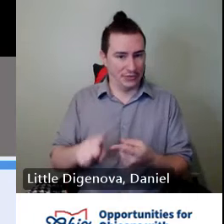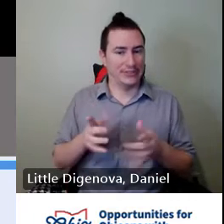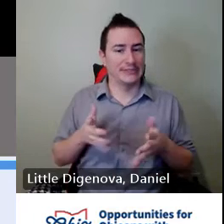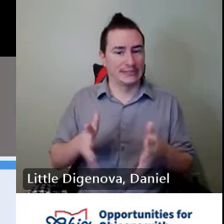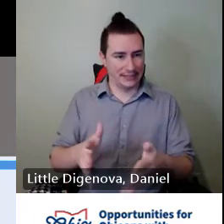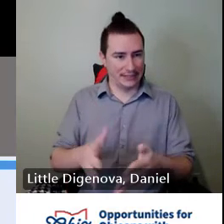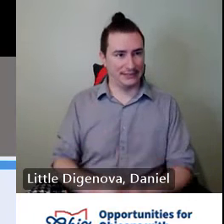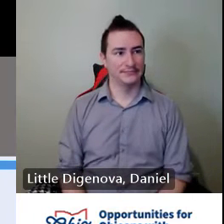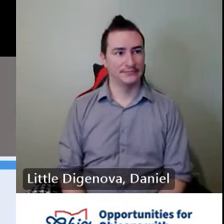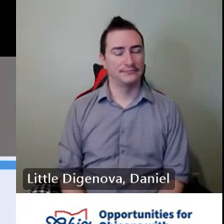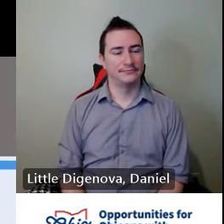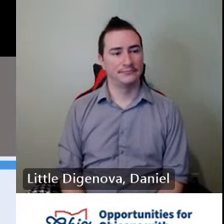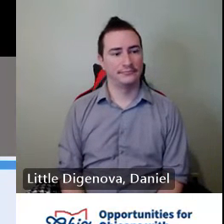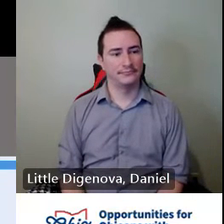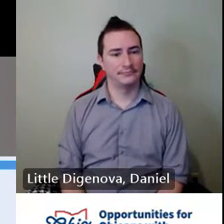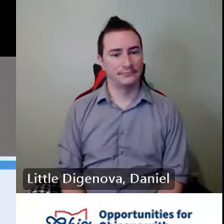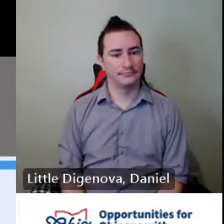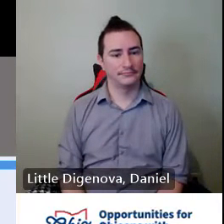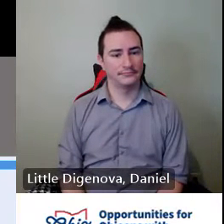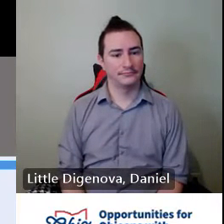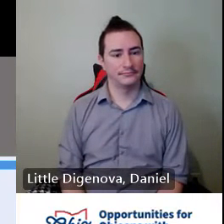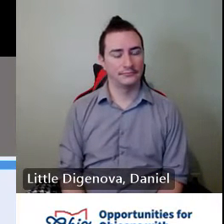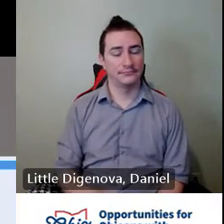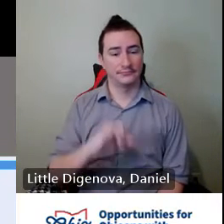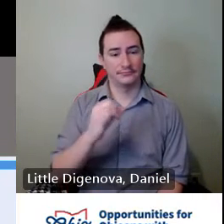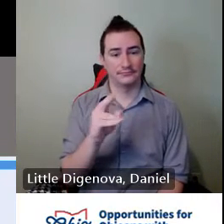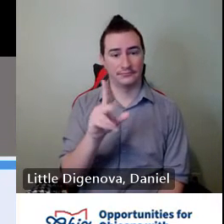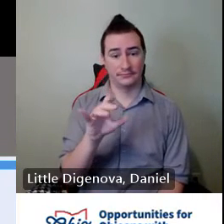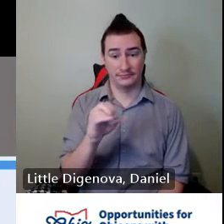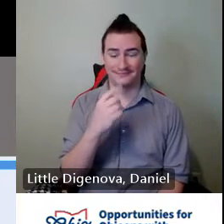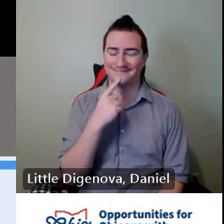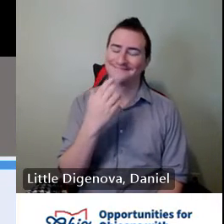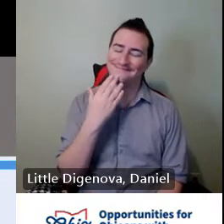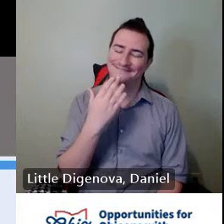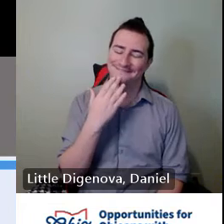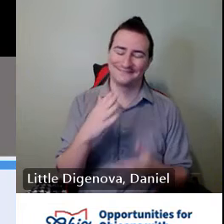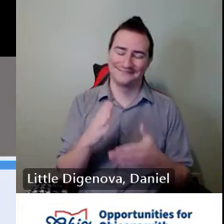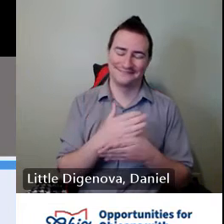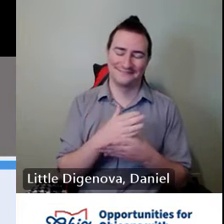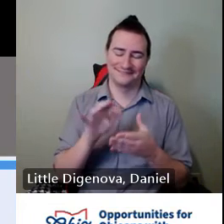Julie: Thank you both for sharing some examples of the types of reasonable accommodations employers can consider.